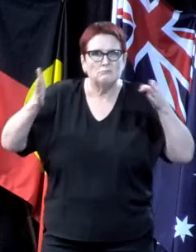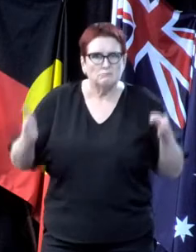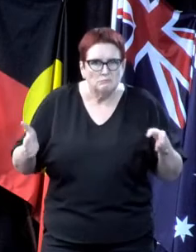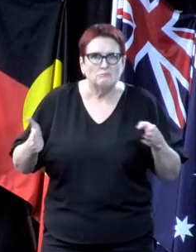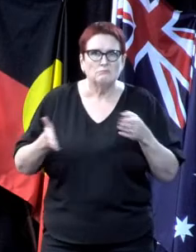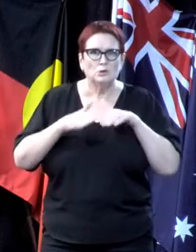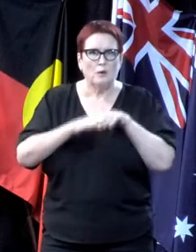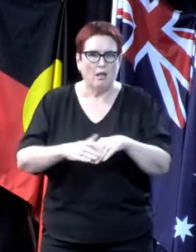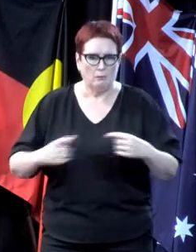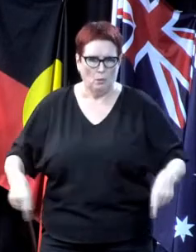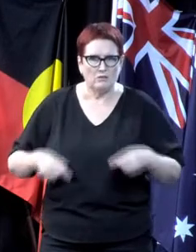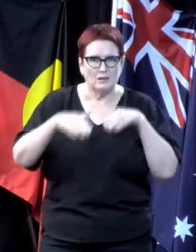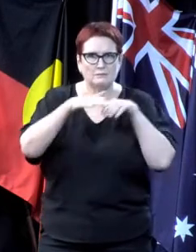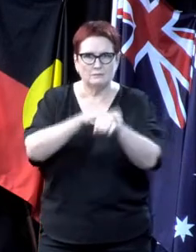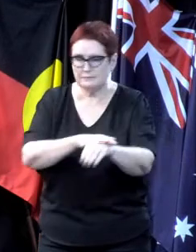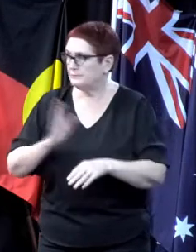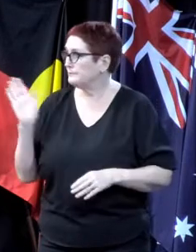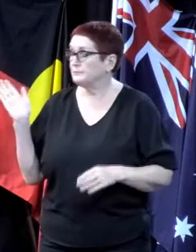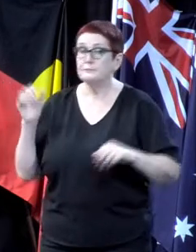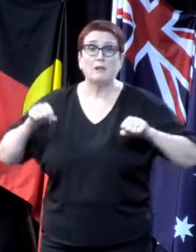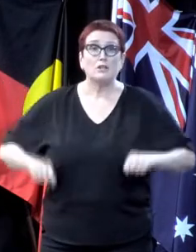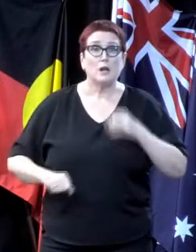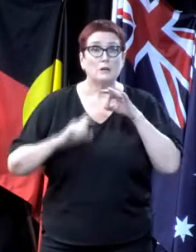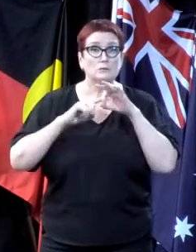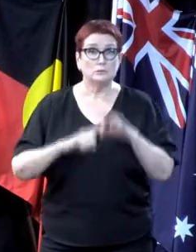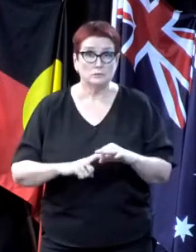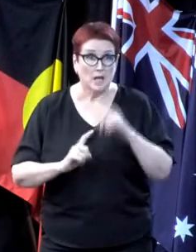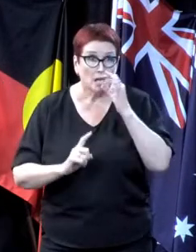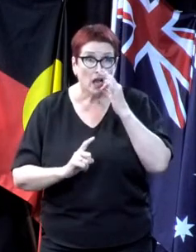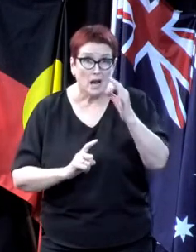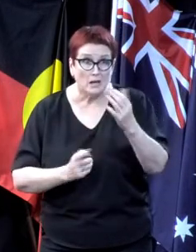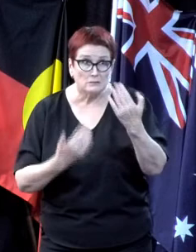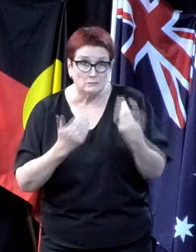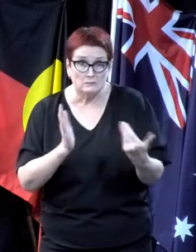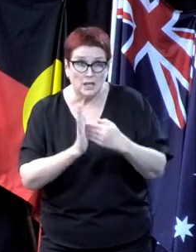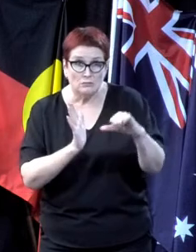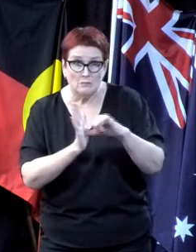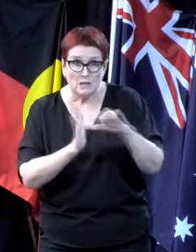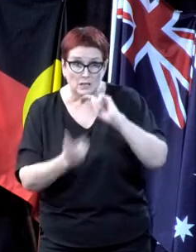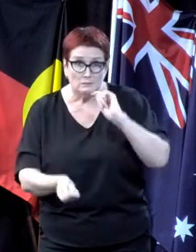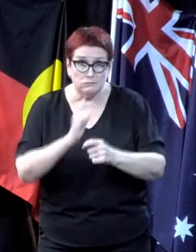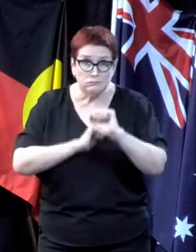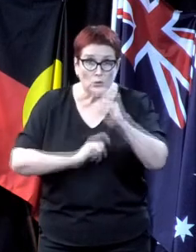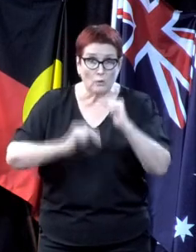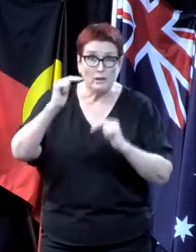Is there a process whereby you can request funds for transformation of your buildings? (CROSSTALK)